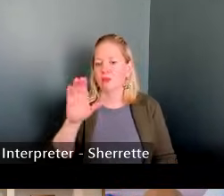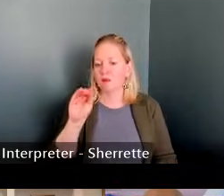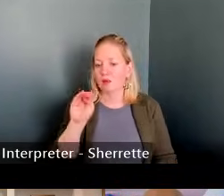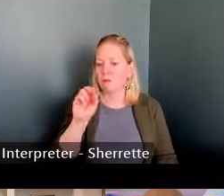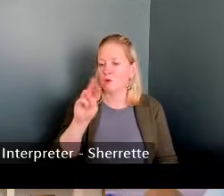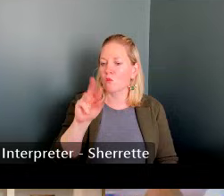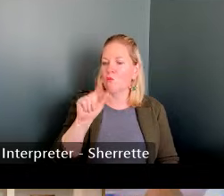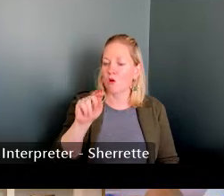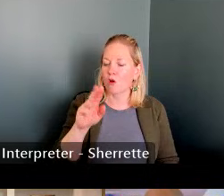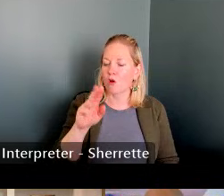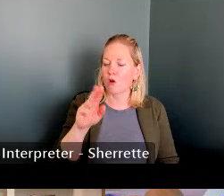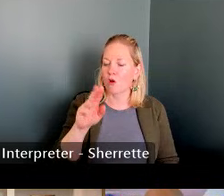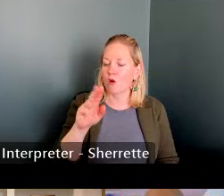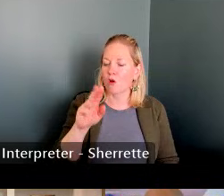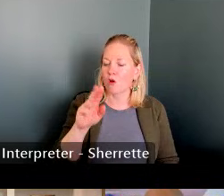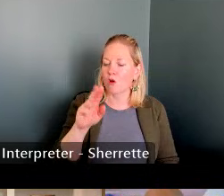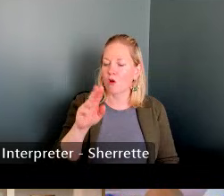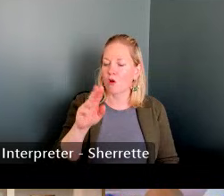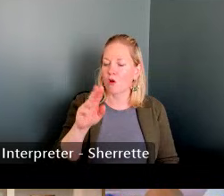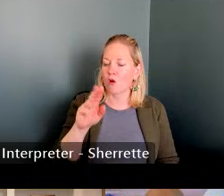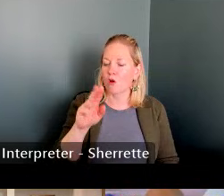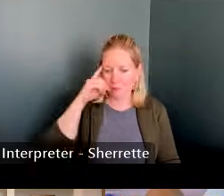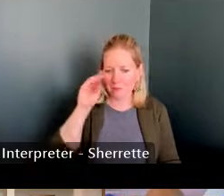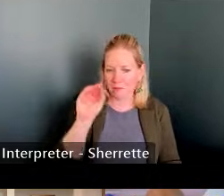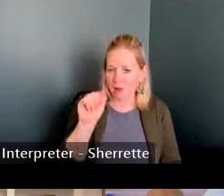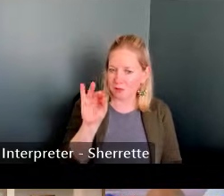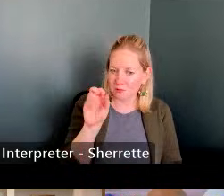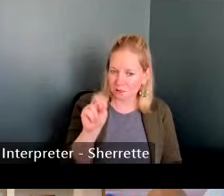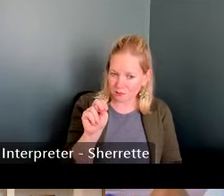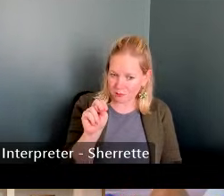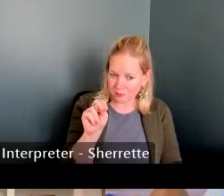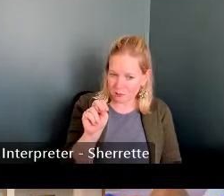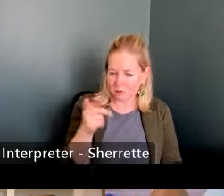Dr. Smith is also the vice chair for research in the Division of General Internal Medicine,